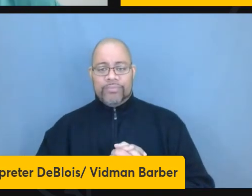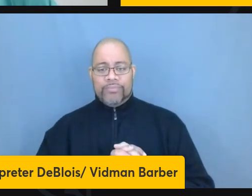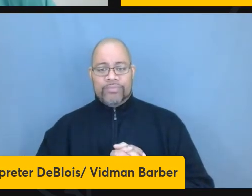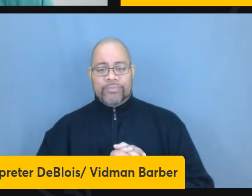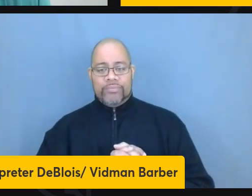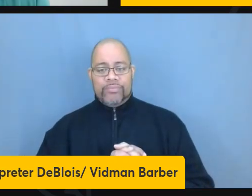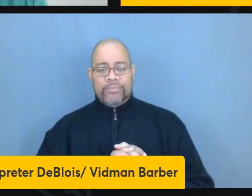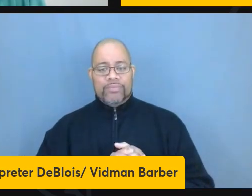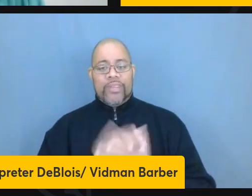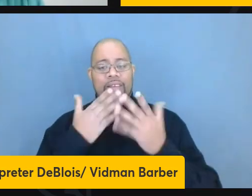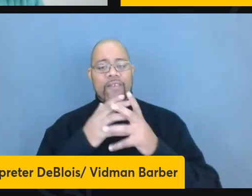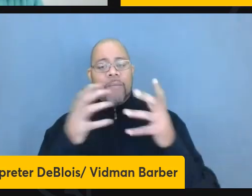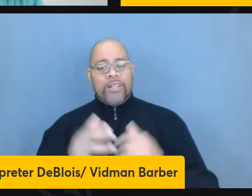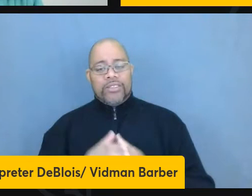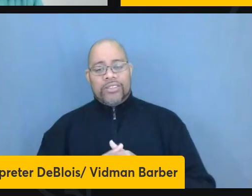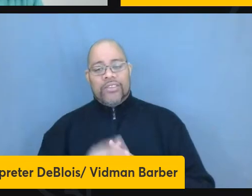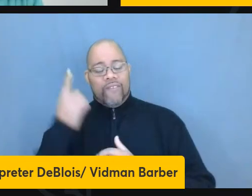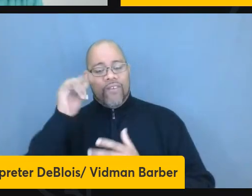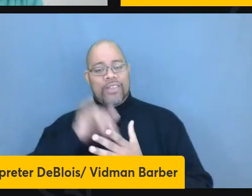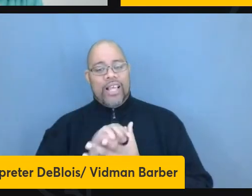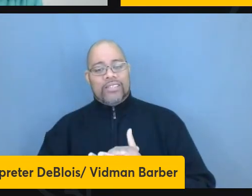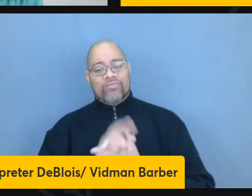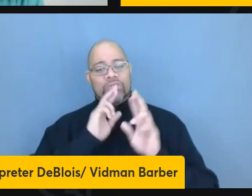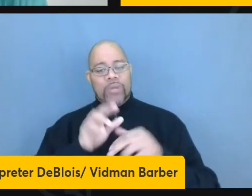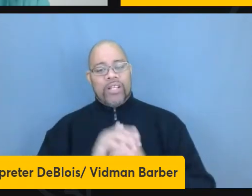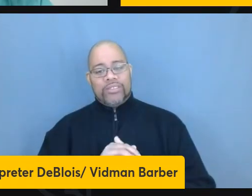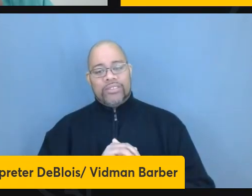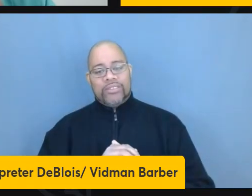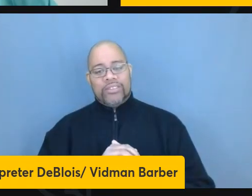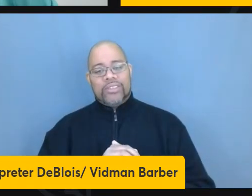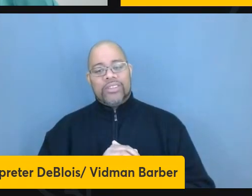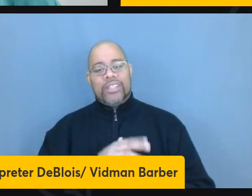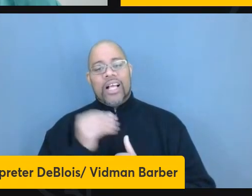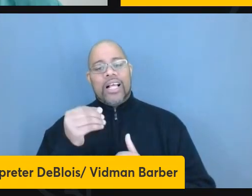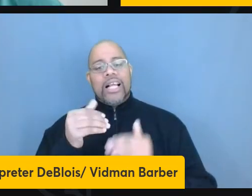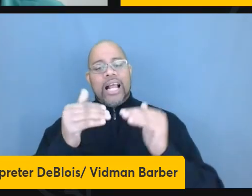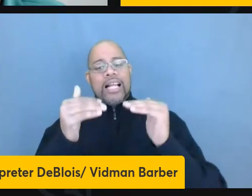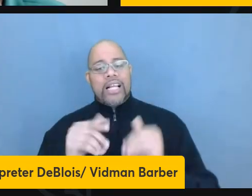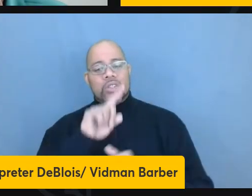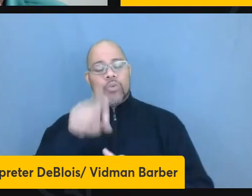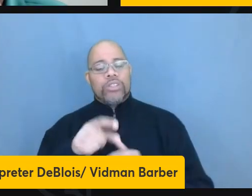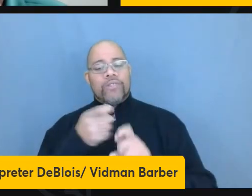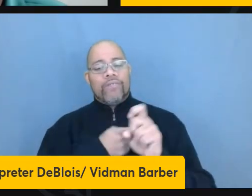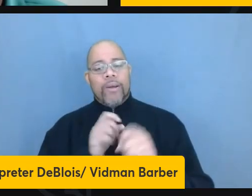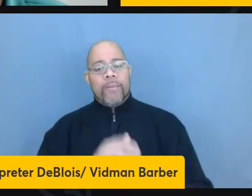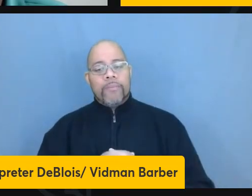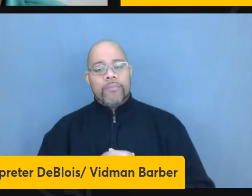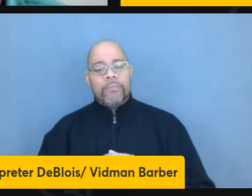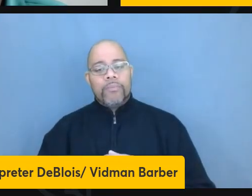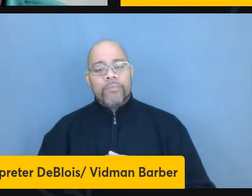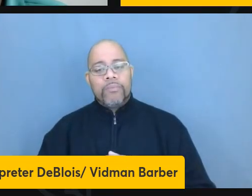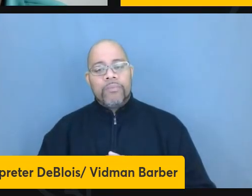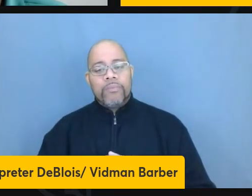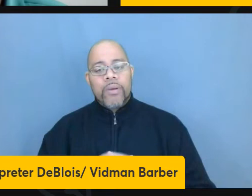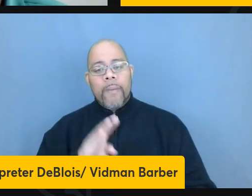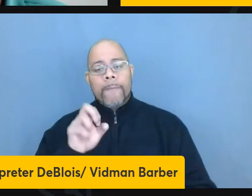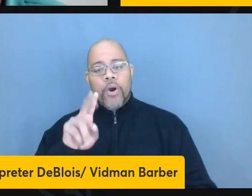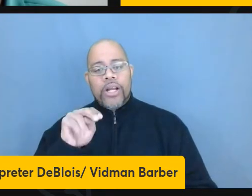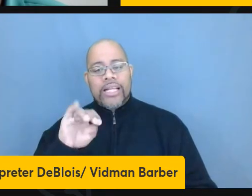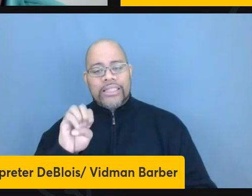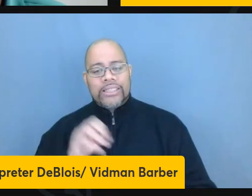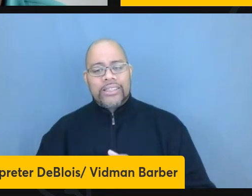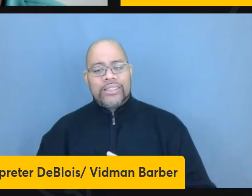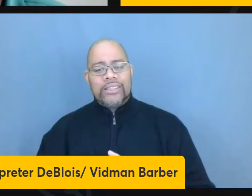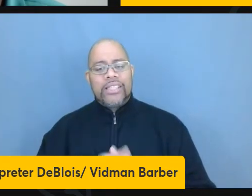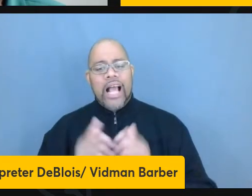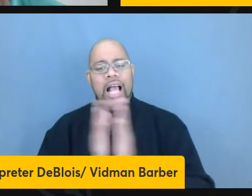Dr. Michael Opata: Thank you very much for that respond. And the next question comes from Bernice. And she's asking what type of